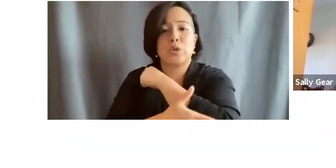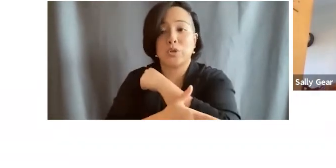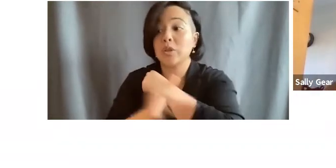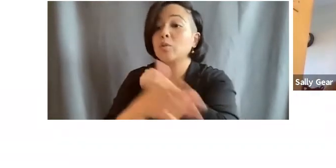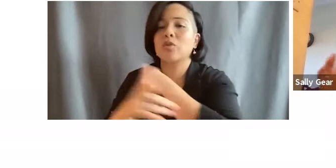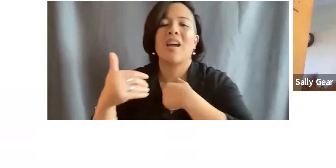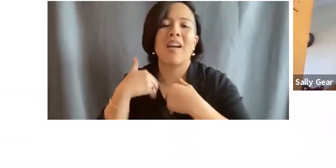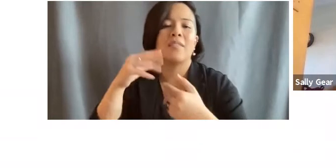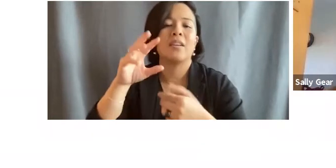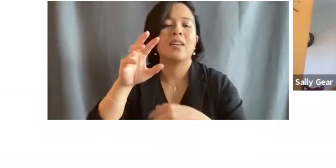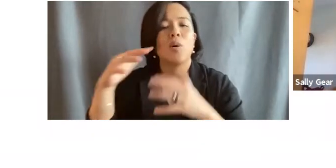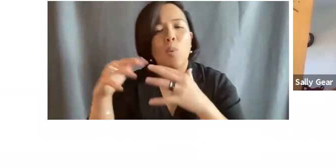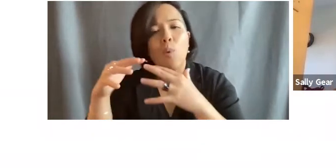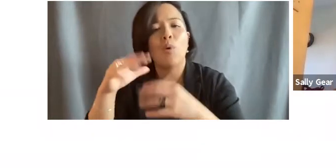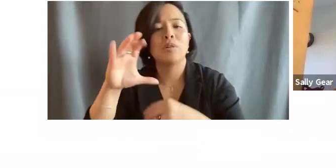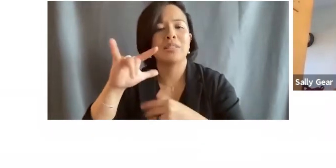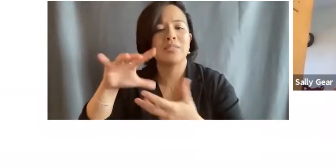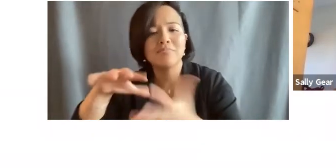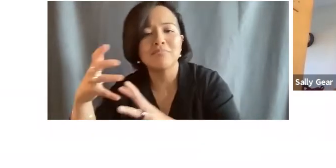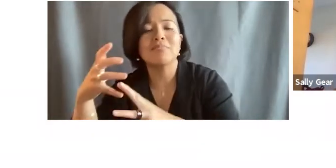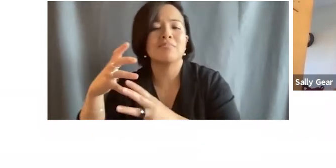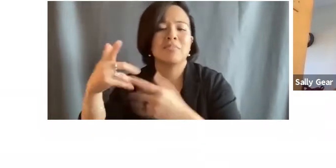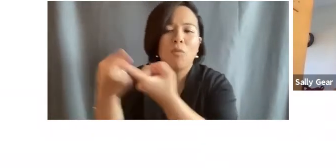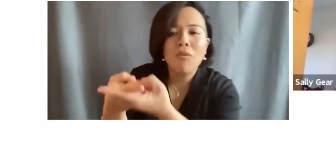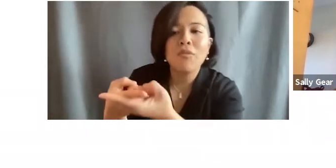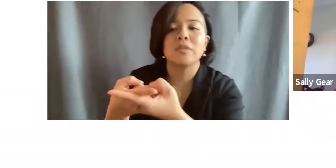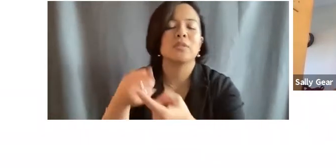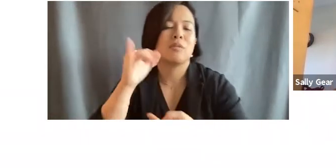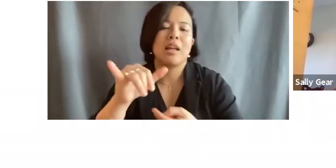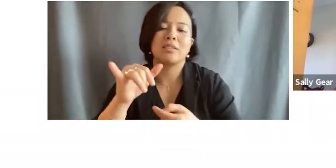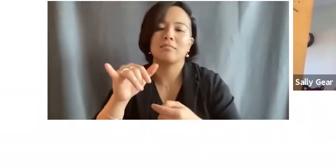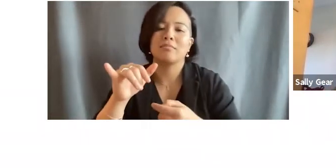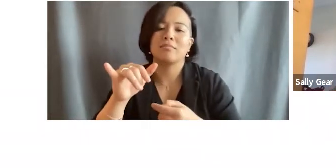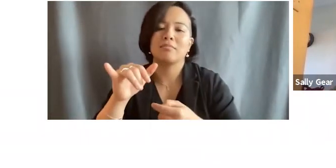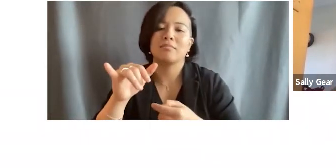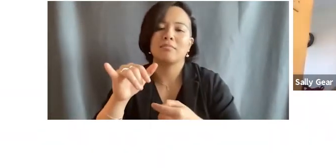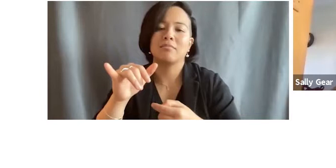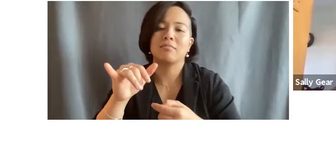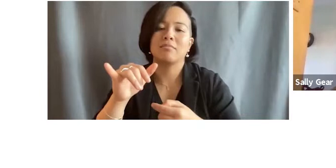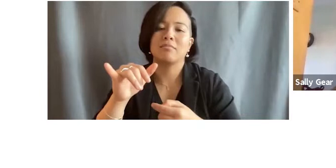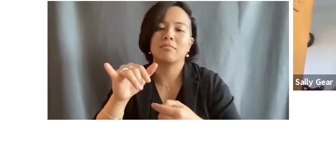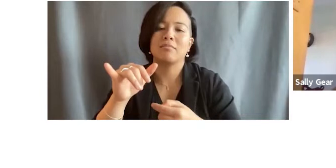So that's an important area that we're sharing with the us with our us colleagues on,